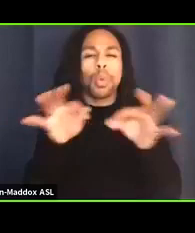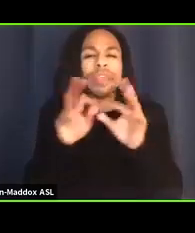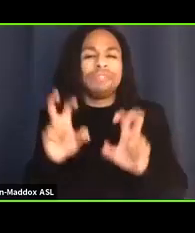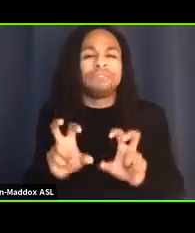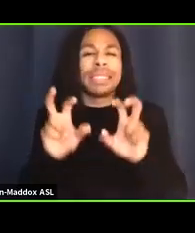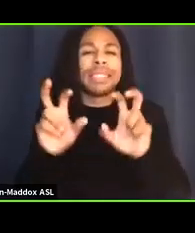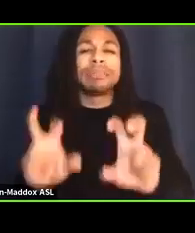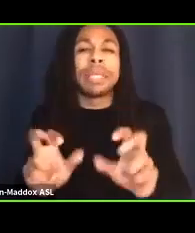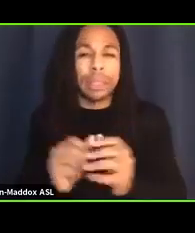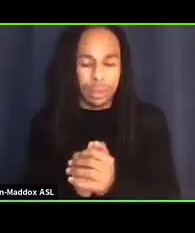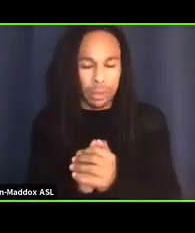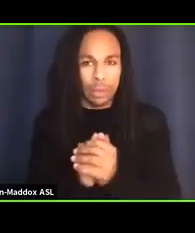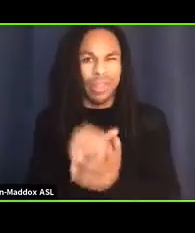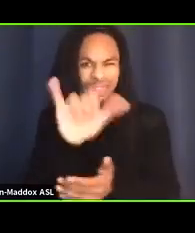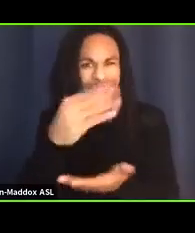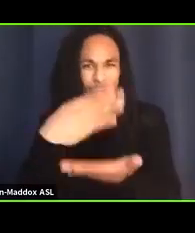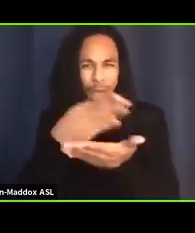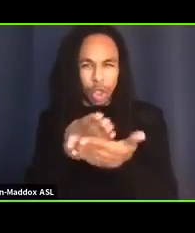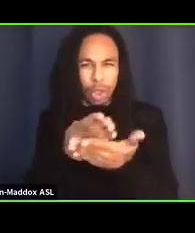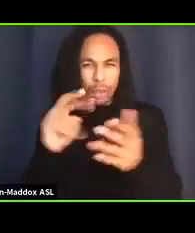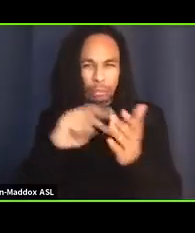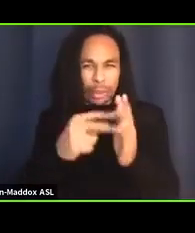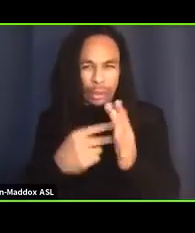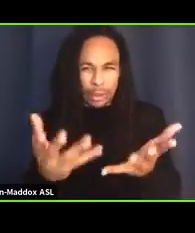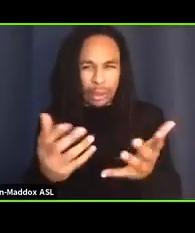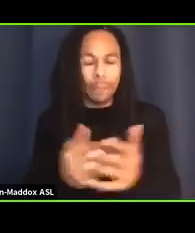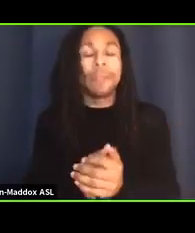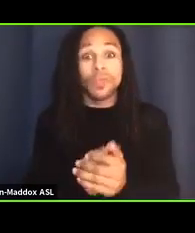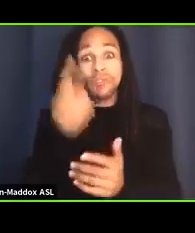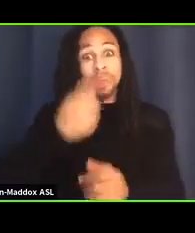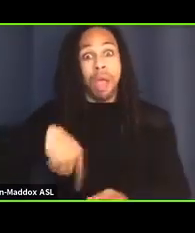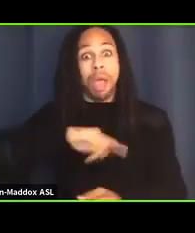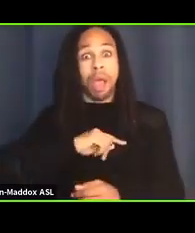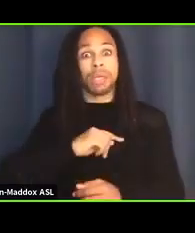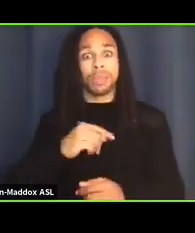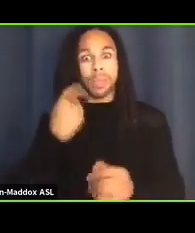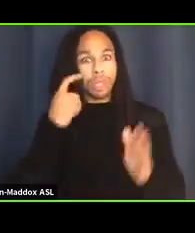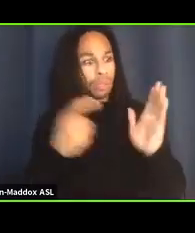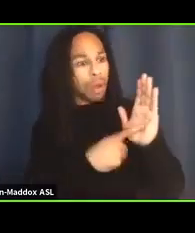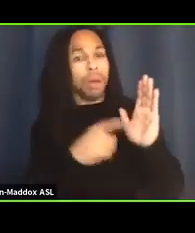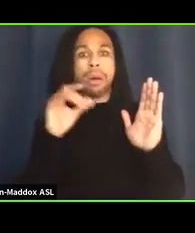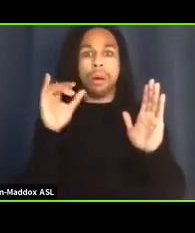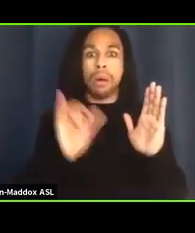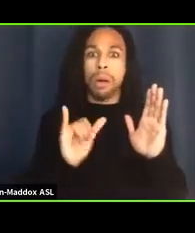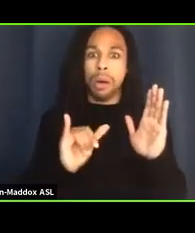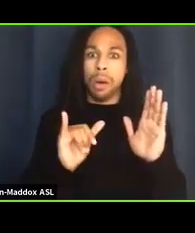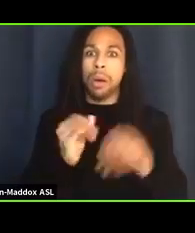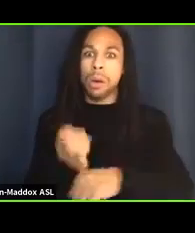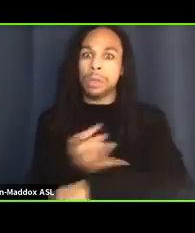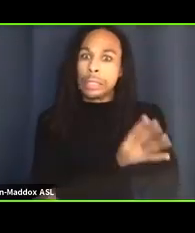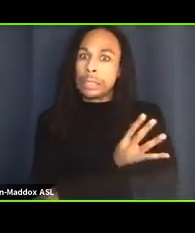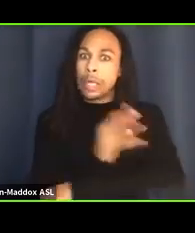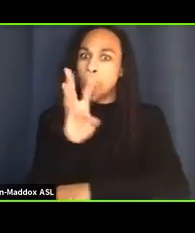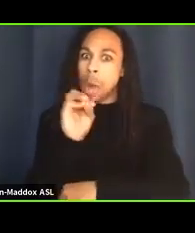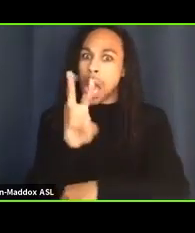as it was responding to the budget cuts and assessing how will we move forward as a city